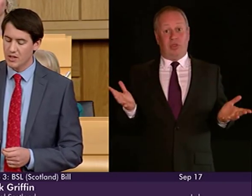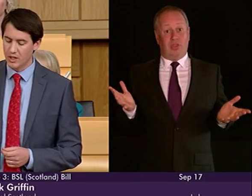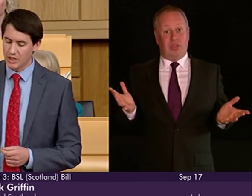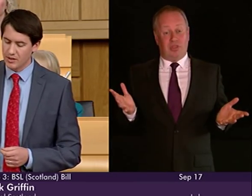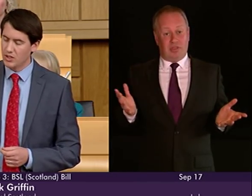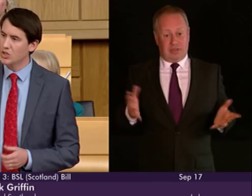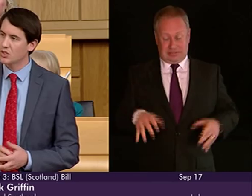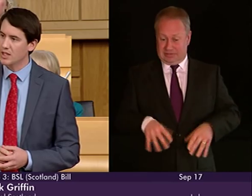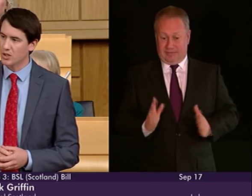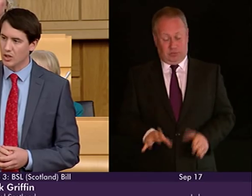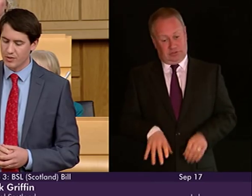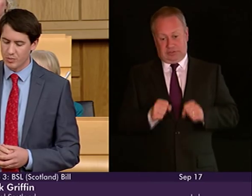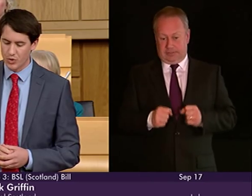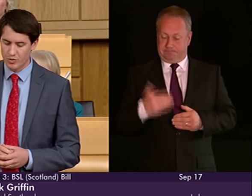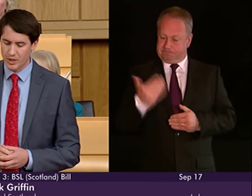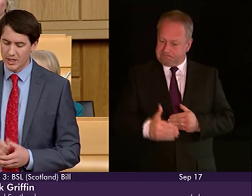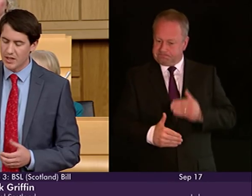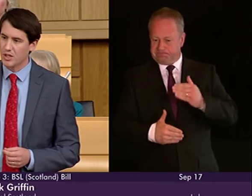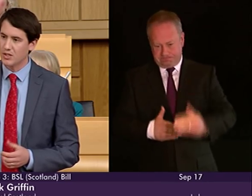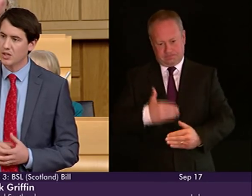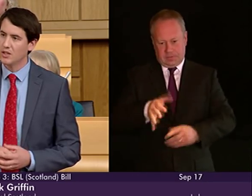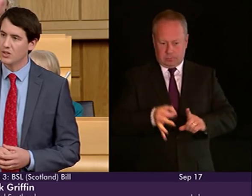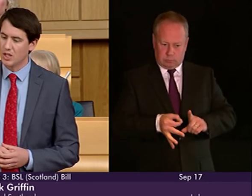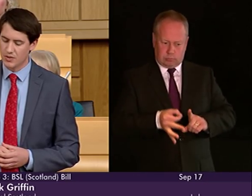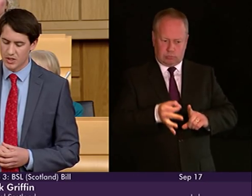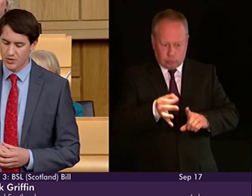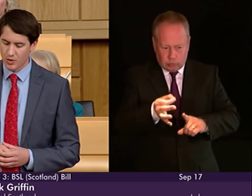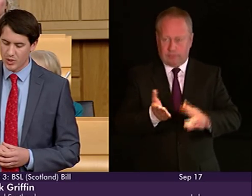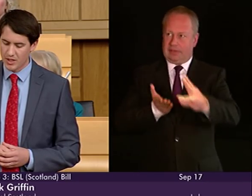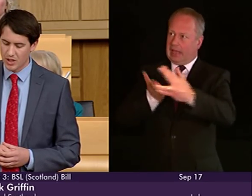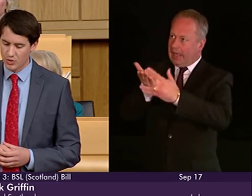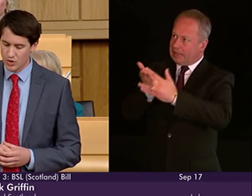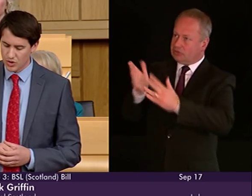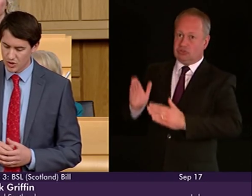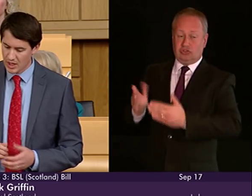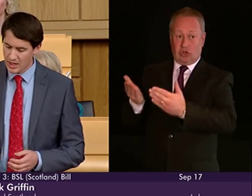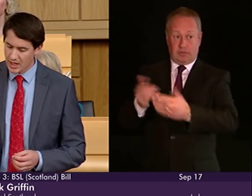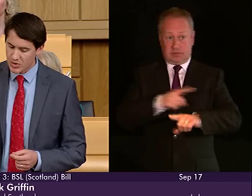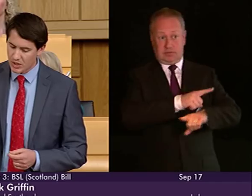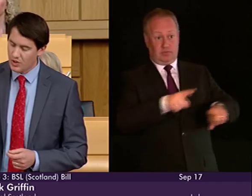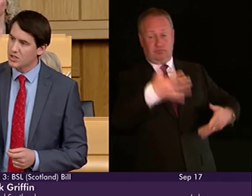point for a continuous cycle of improvement in access to services for BSL users. It aims to